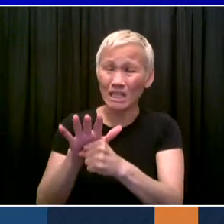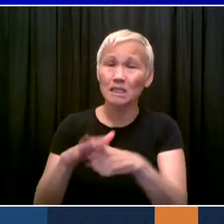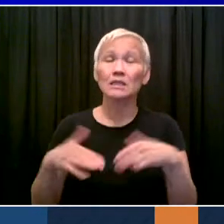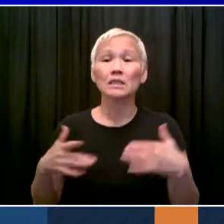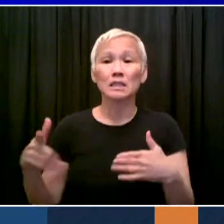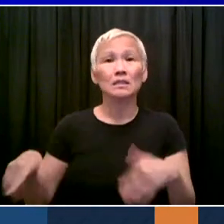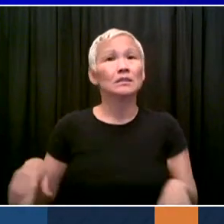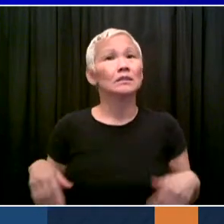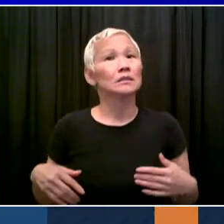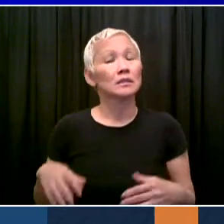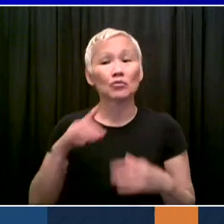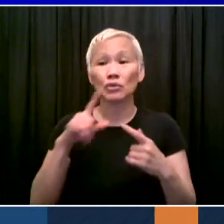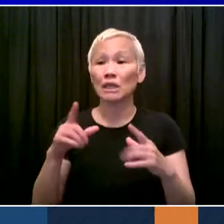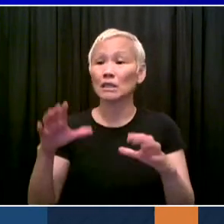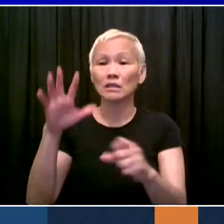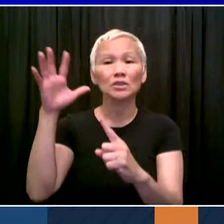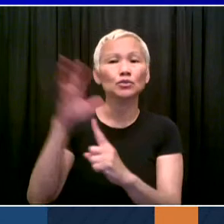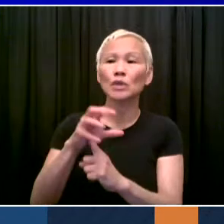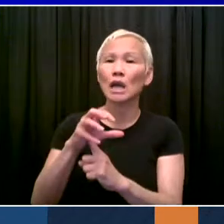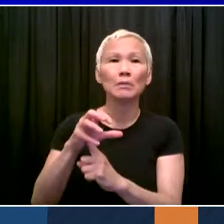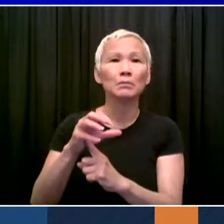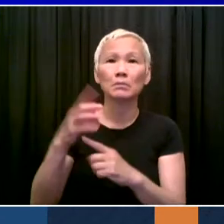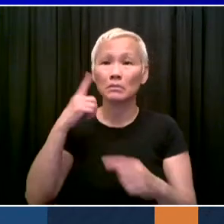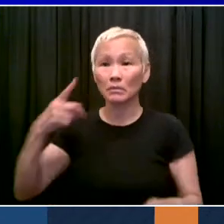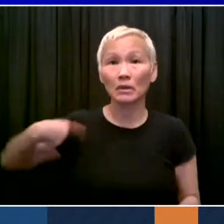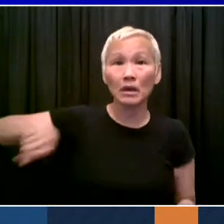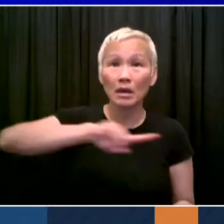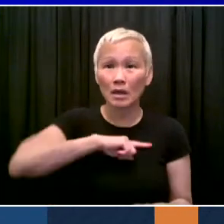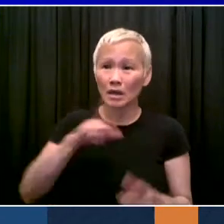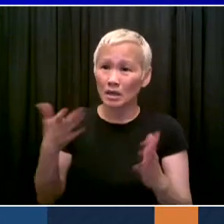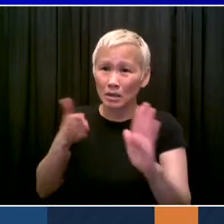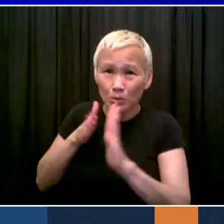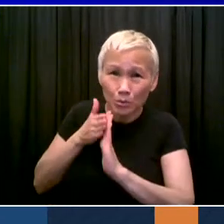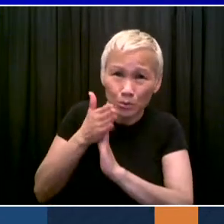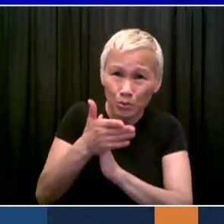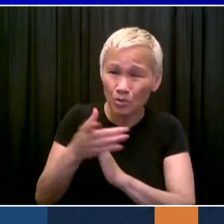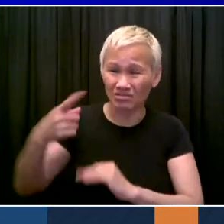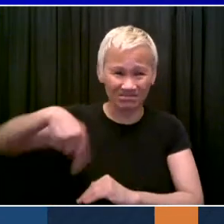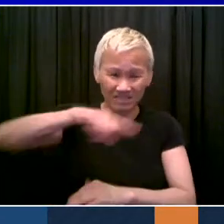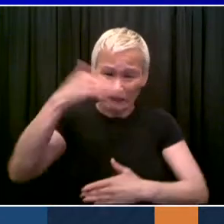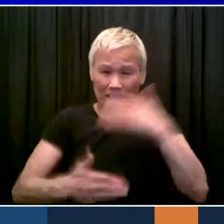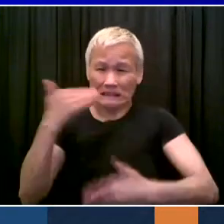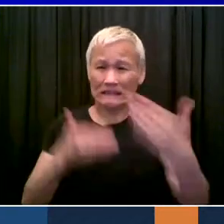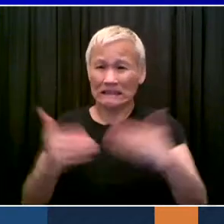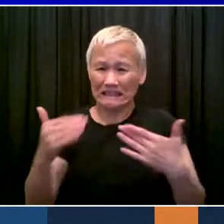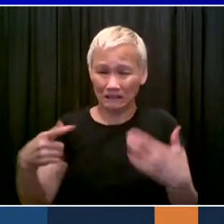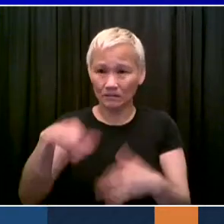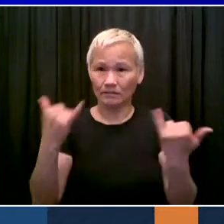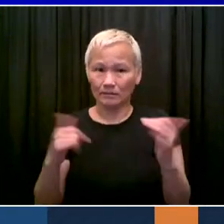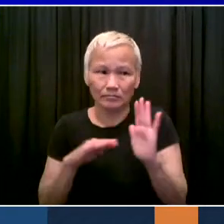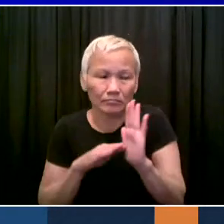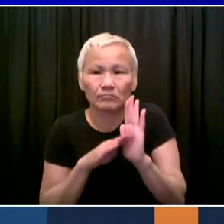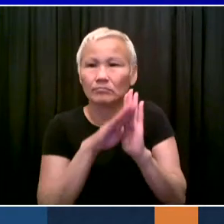ELCEBRATING ALL OF THEM. THEY SAWS THROUGH DURING THAT IN ECRDIBLY